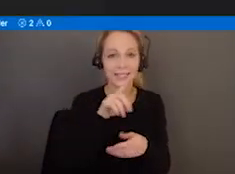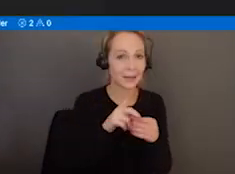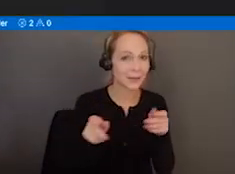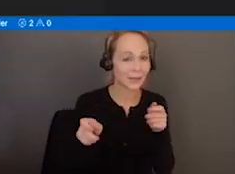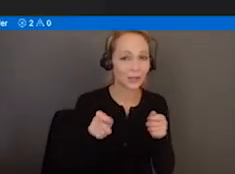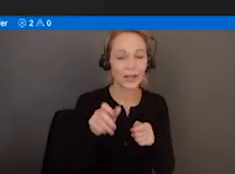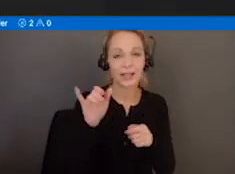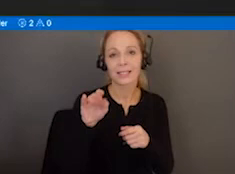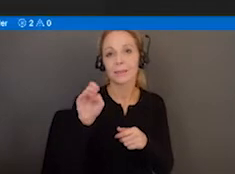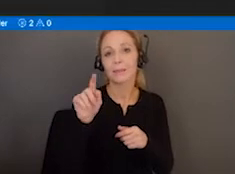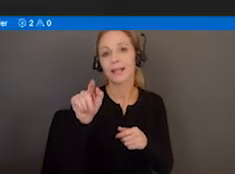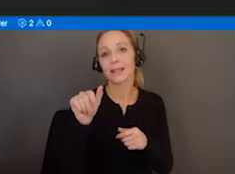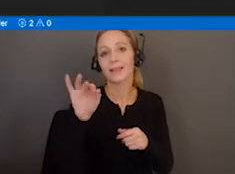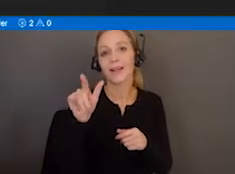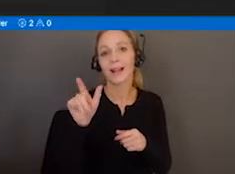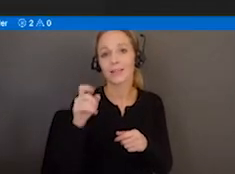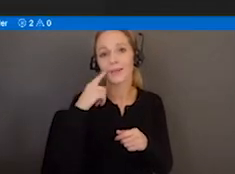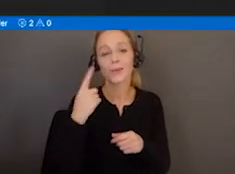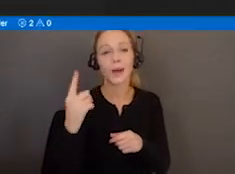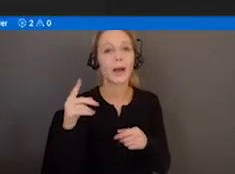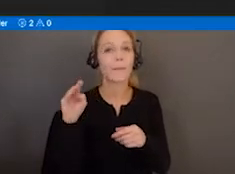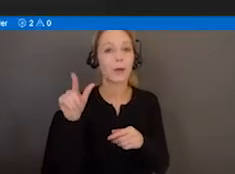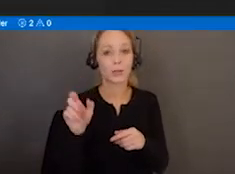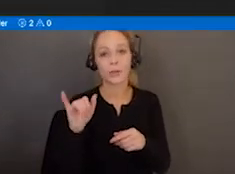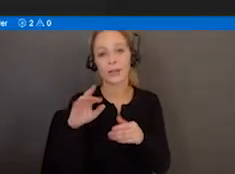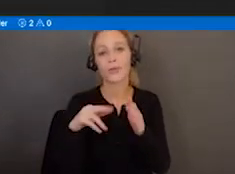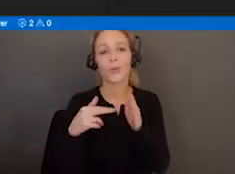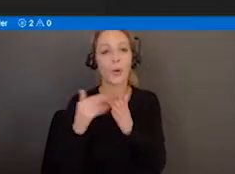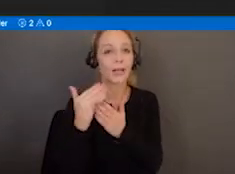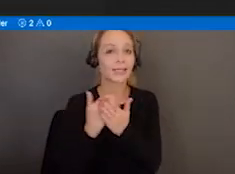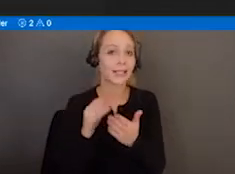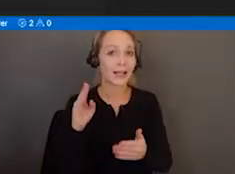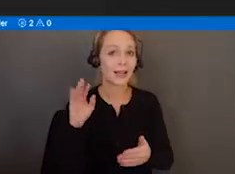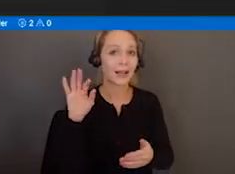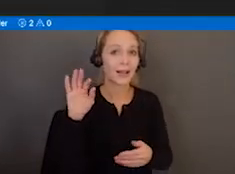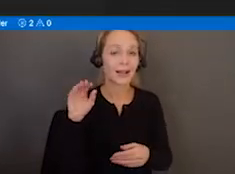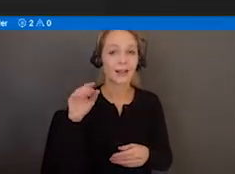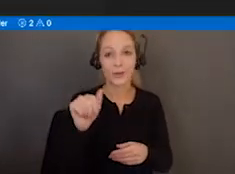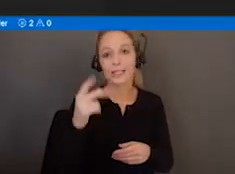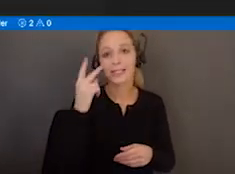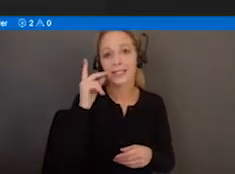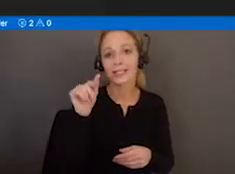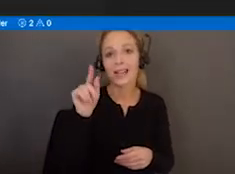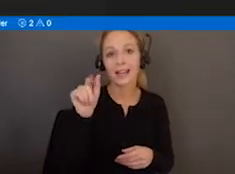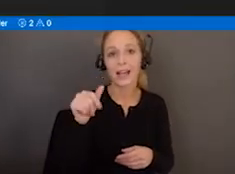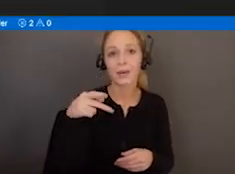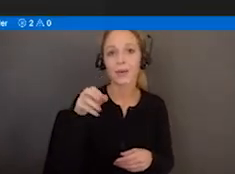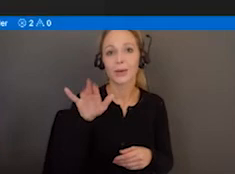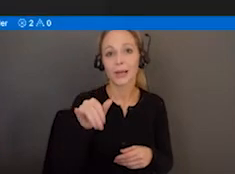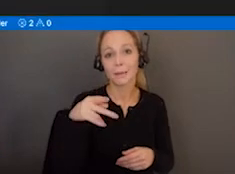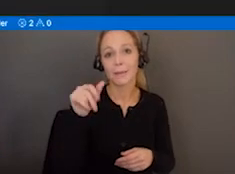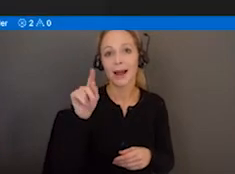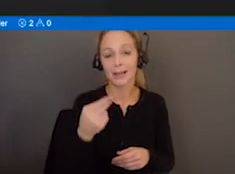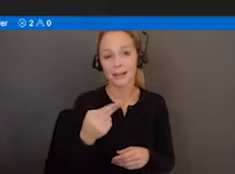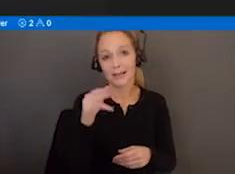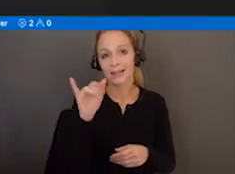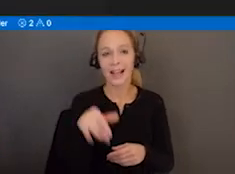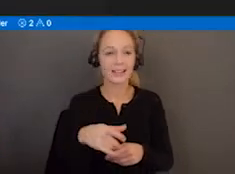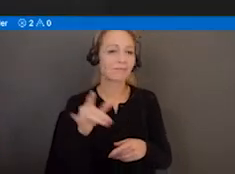THIS IS THE METAFILE FOR ONE OF OUR MODULES, THE ROLE LISTING MODULE. IT'S JUST A RELATIVE PATH TO THE DATA QUERY IN YOUR